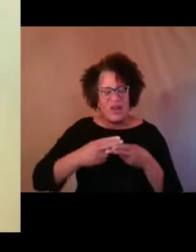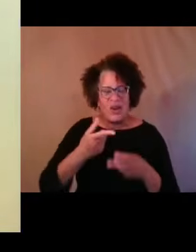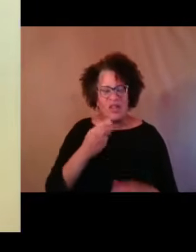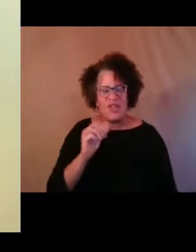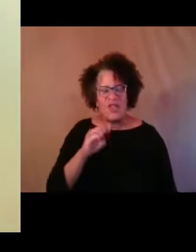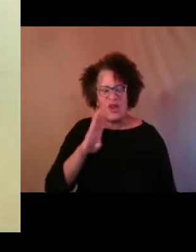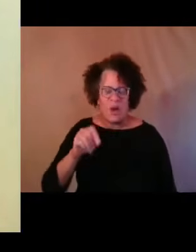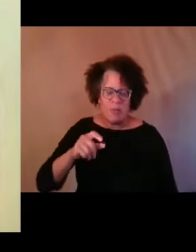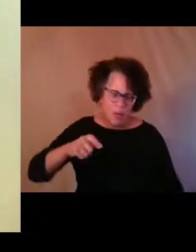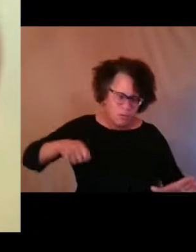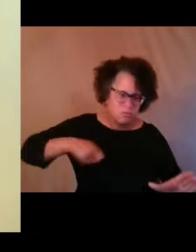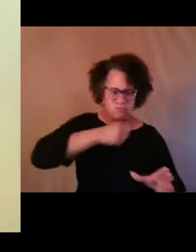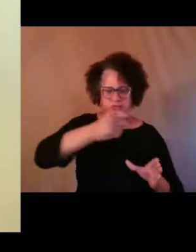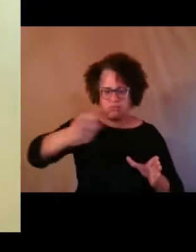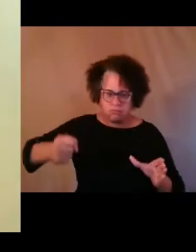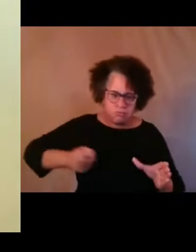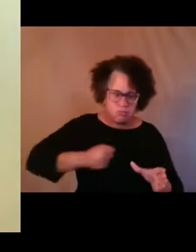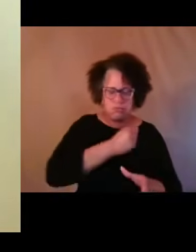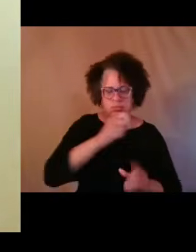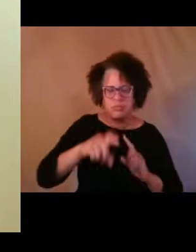by Mike, and Nala, and Vilissa.